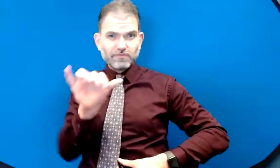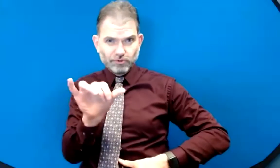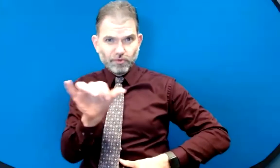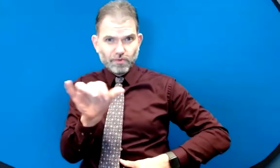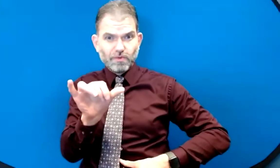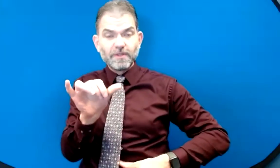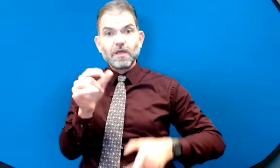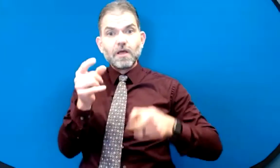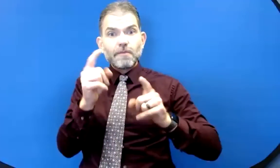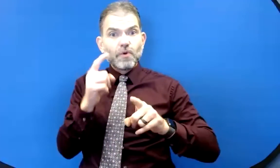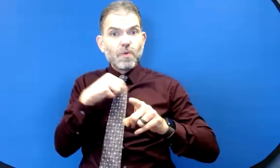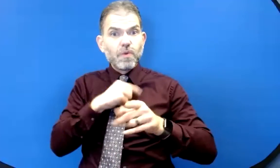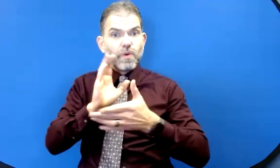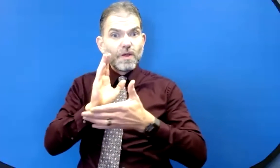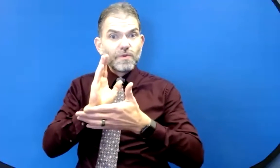ASL Interpreter: and of course the whole body as well. But